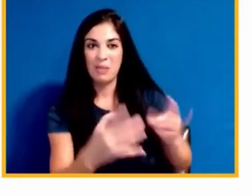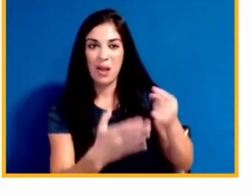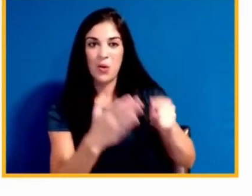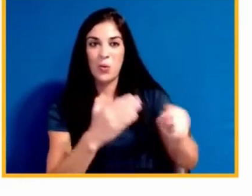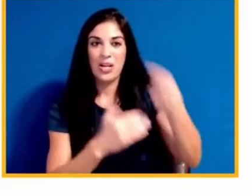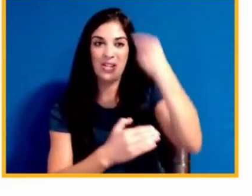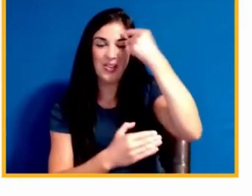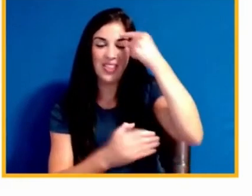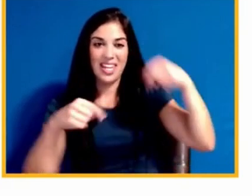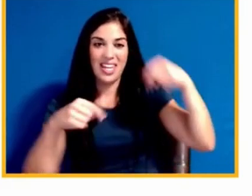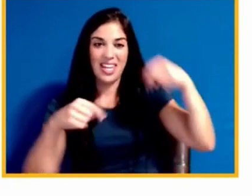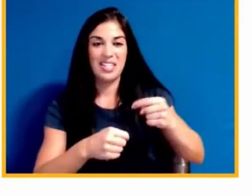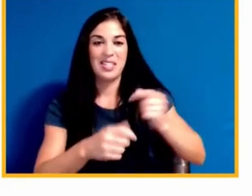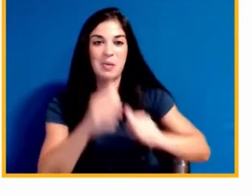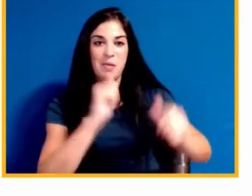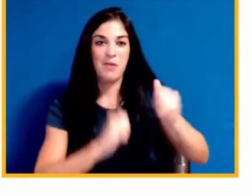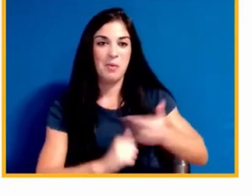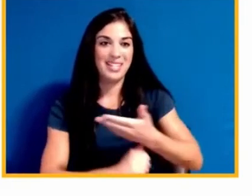thought of this performance by Scarlet.